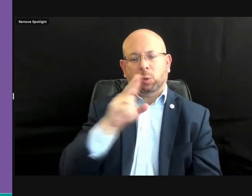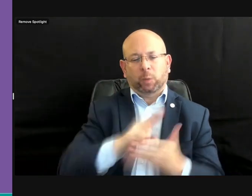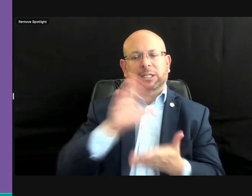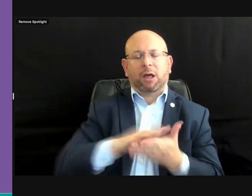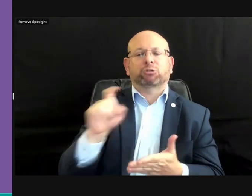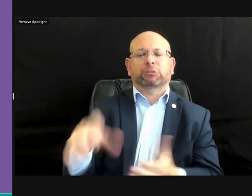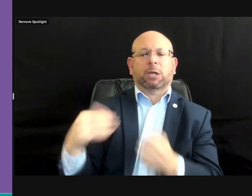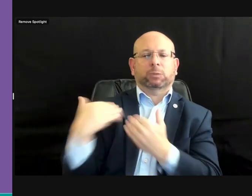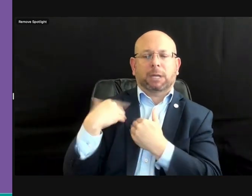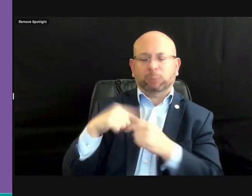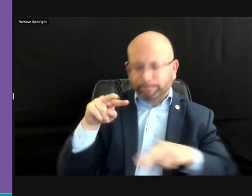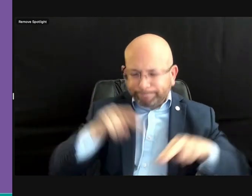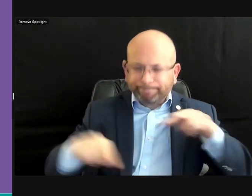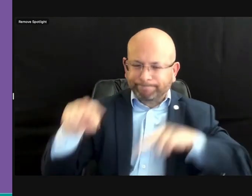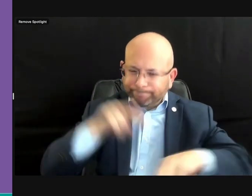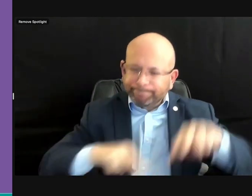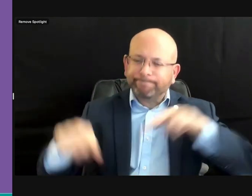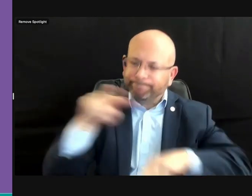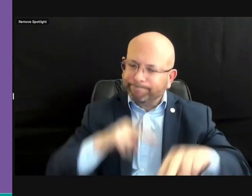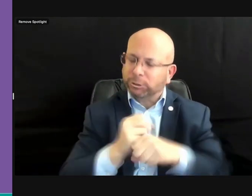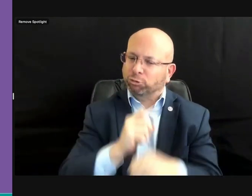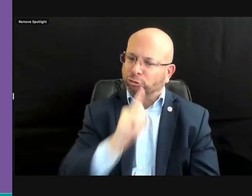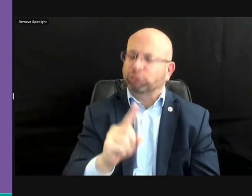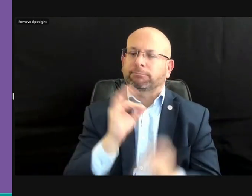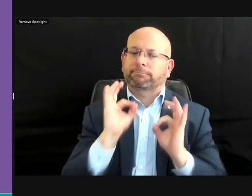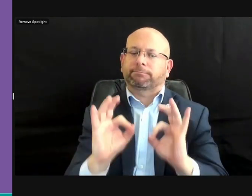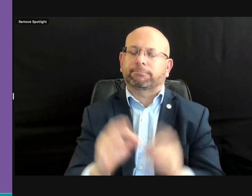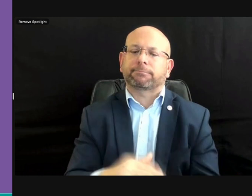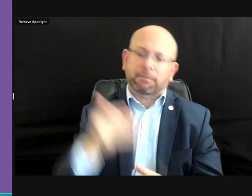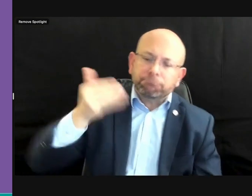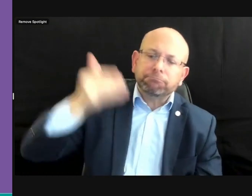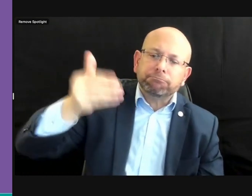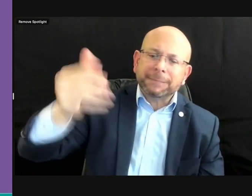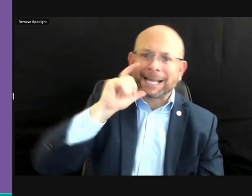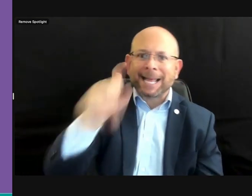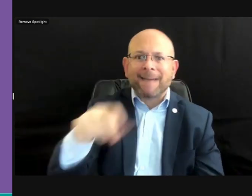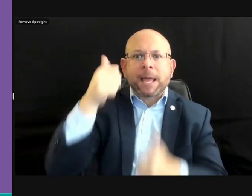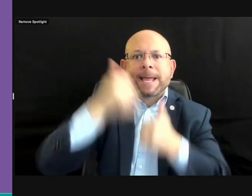quality. That responsibility lies on the institution to ensure quality.